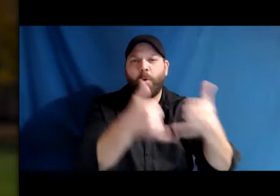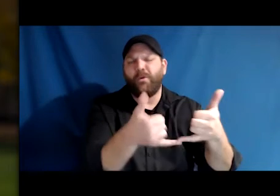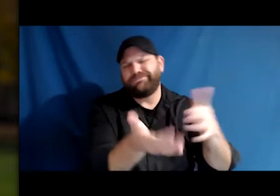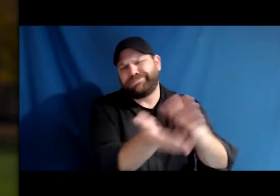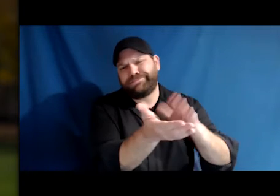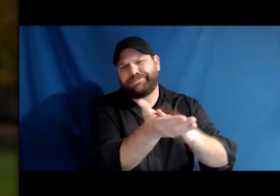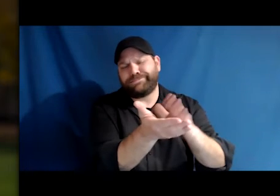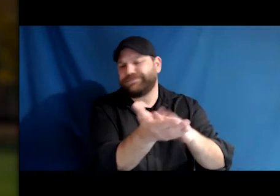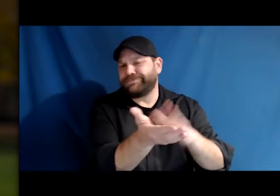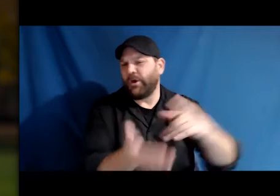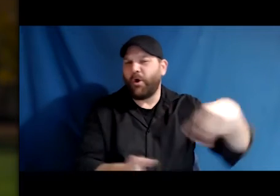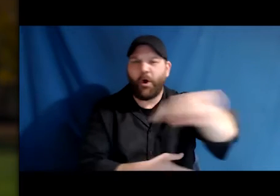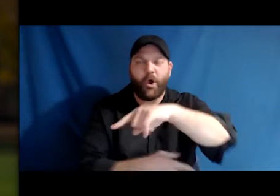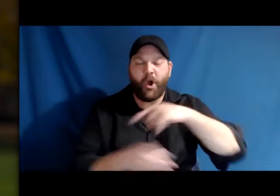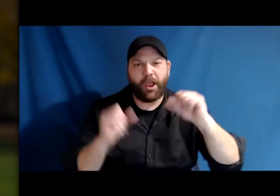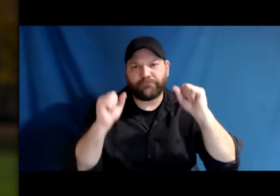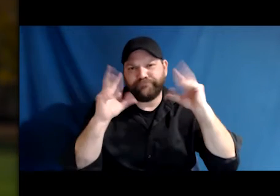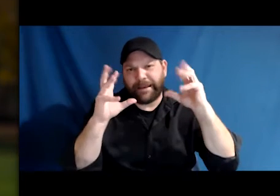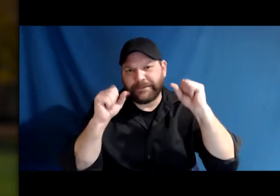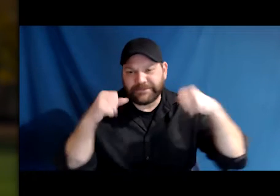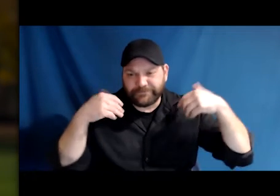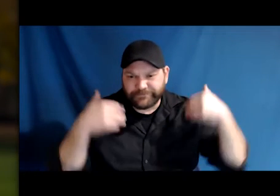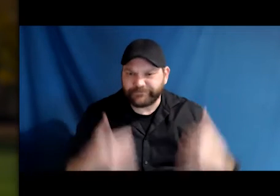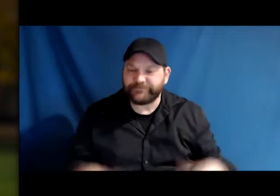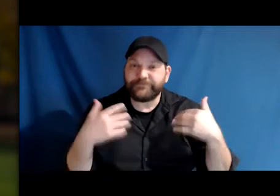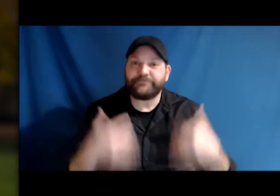And I'd like to say hi to all of you who I've seen over the years, I do miss you all.